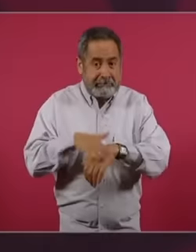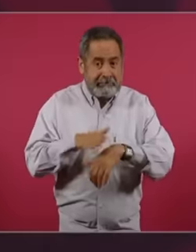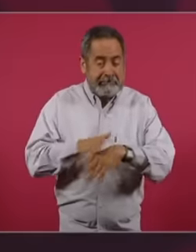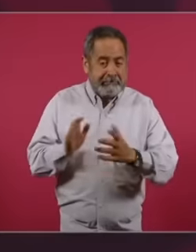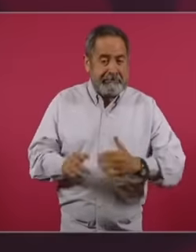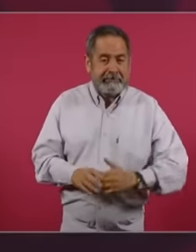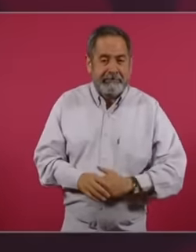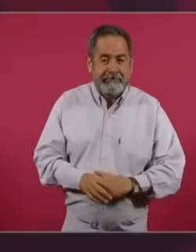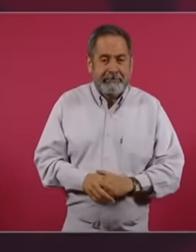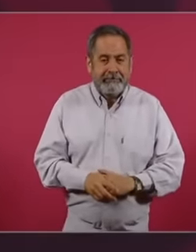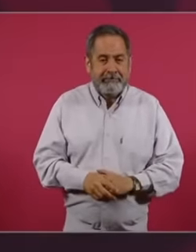is